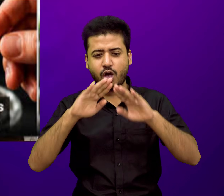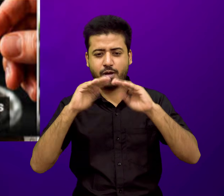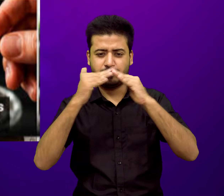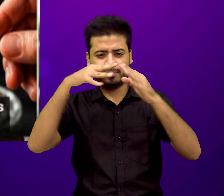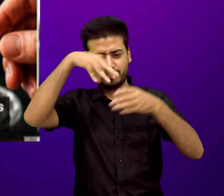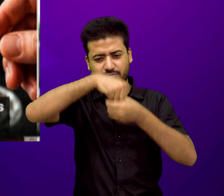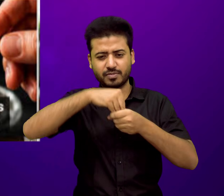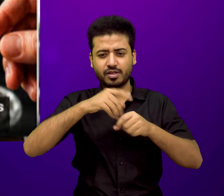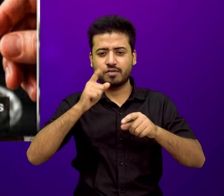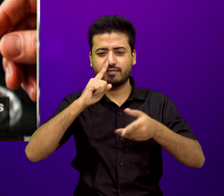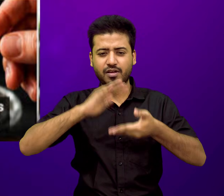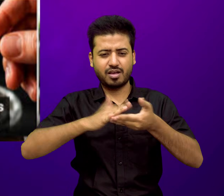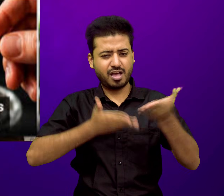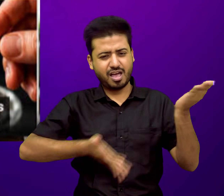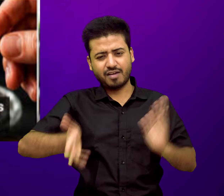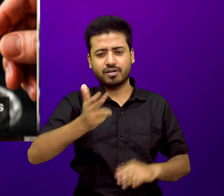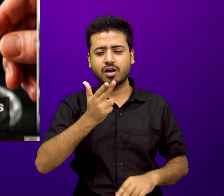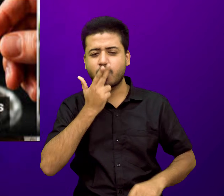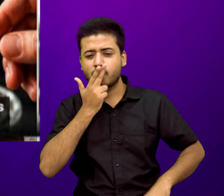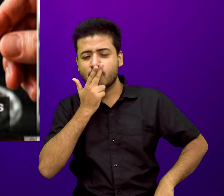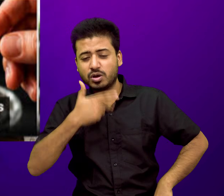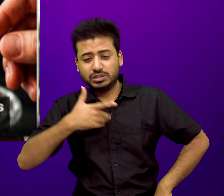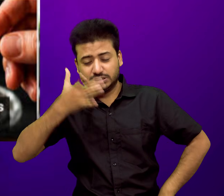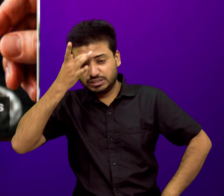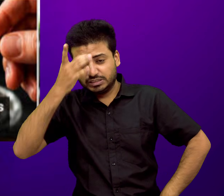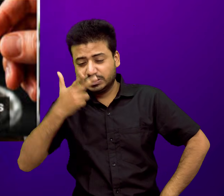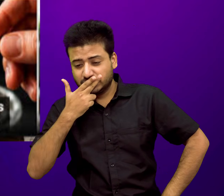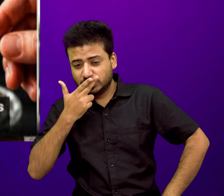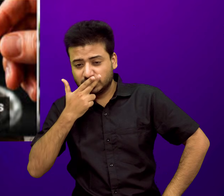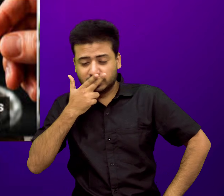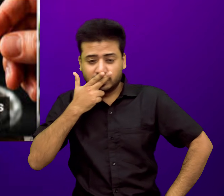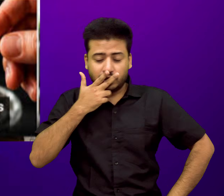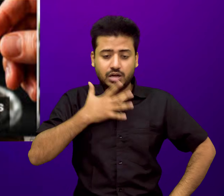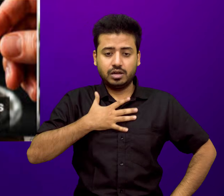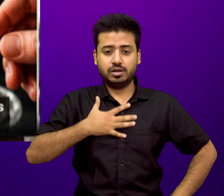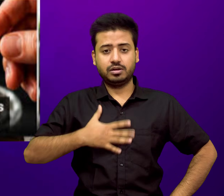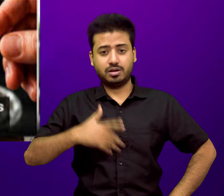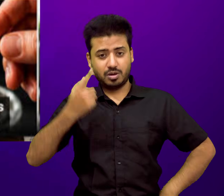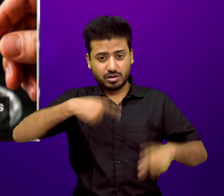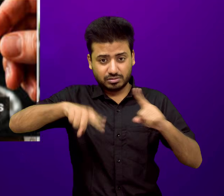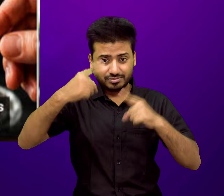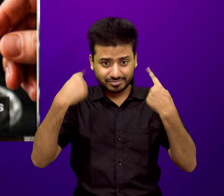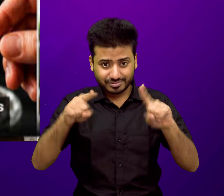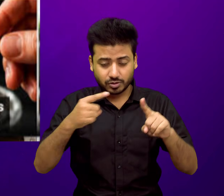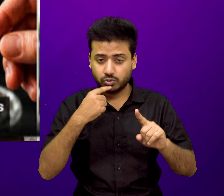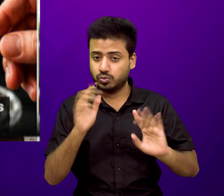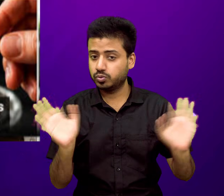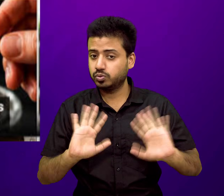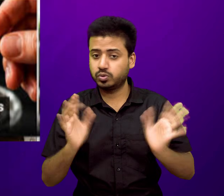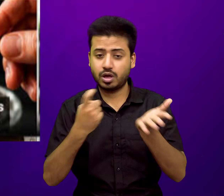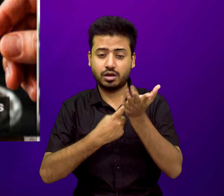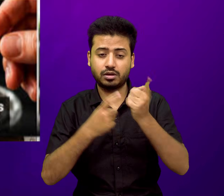is increasingly focusing on a silent persistent hazard known as third-hand smoke. Third-hand smoke